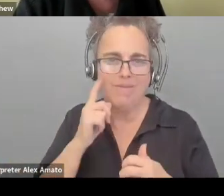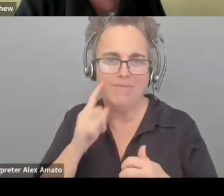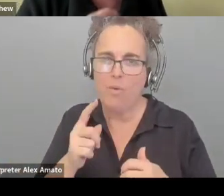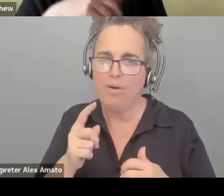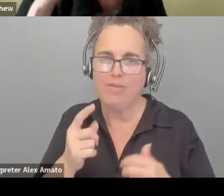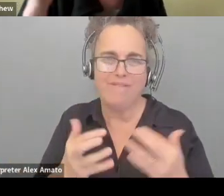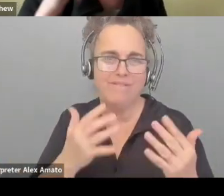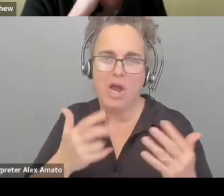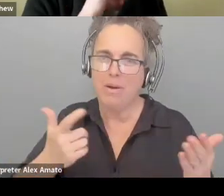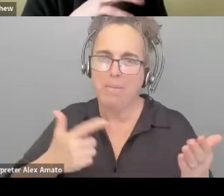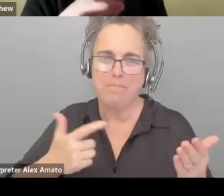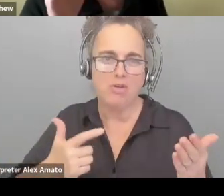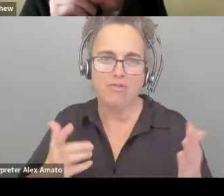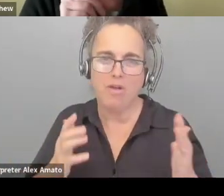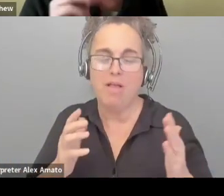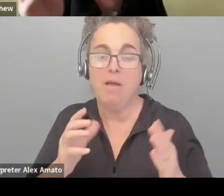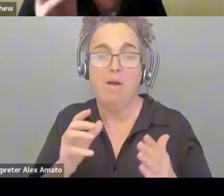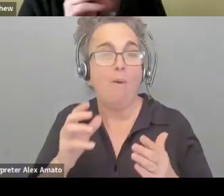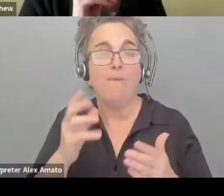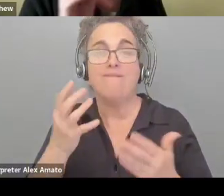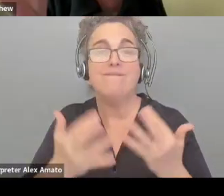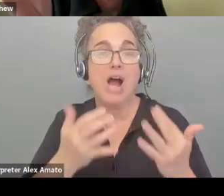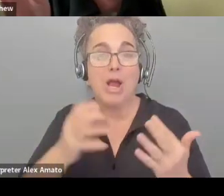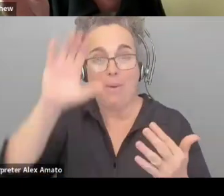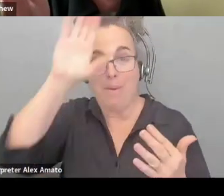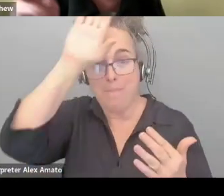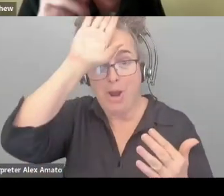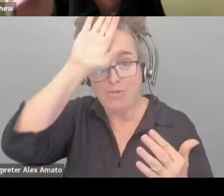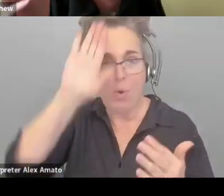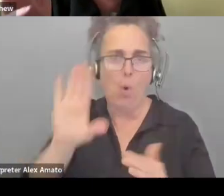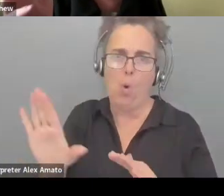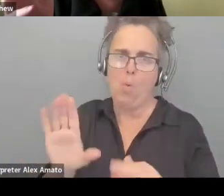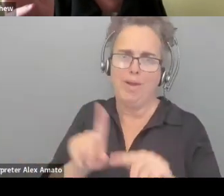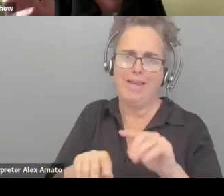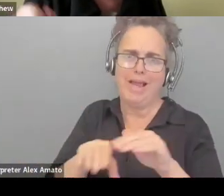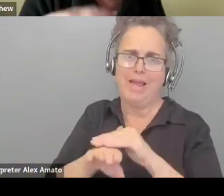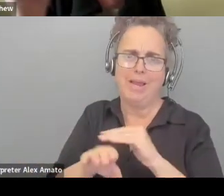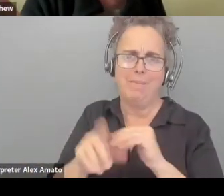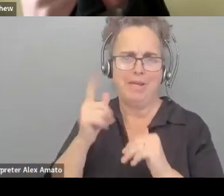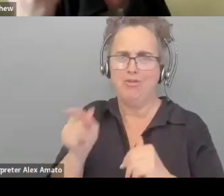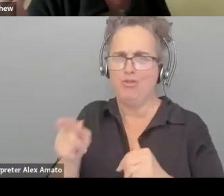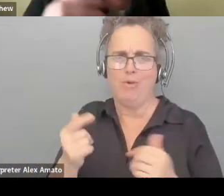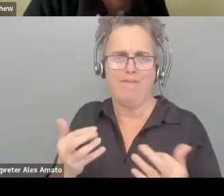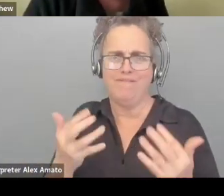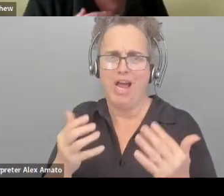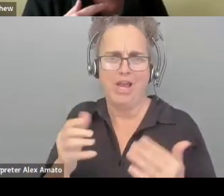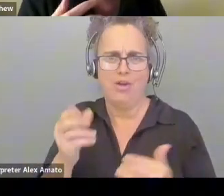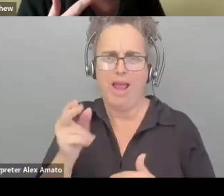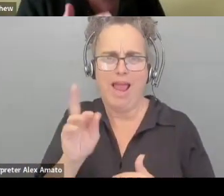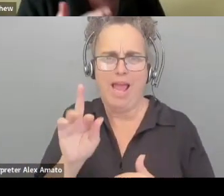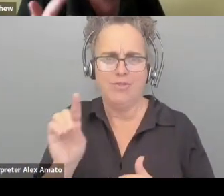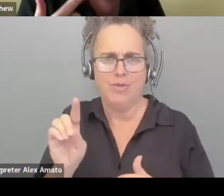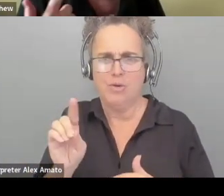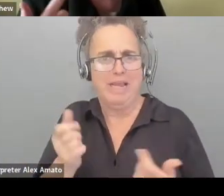and then like the sort of classically like, oh we can't, you know, allow you into this school because you're a fire hazard. Like when it comes to evacuation